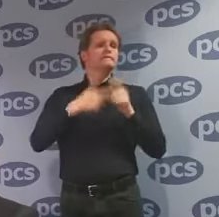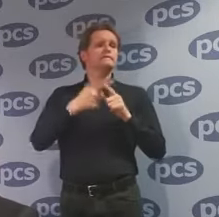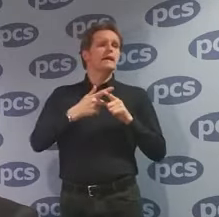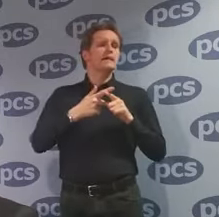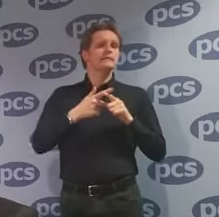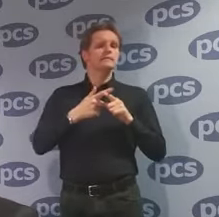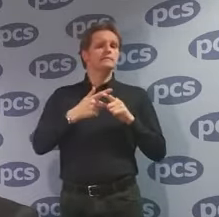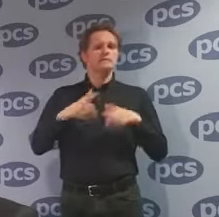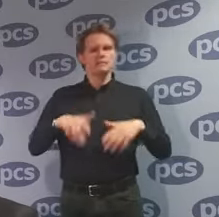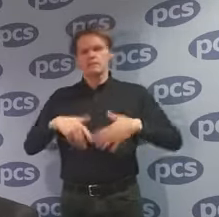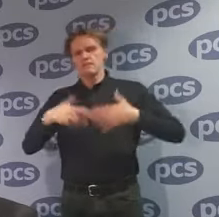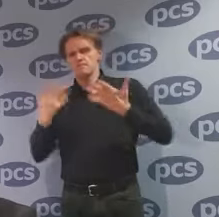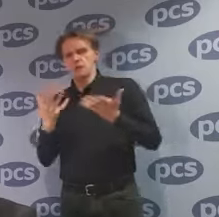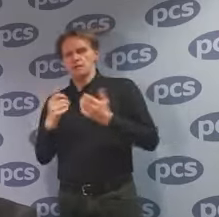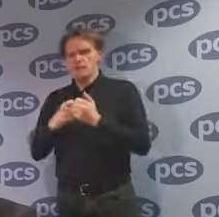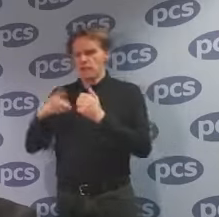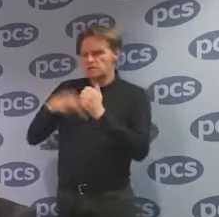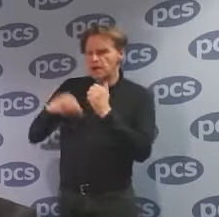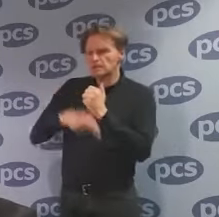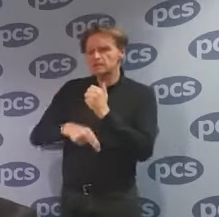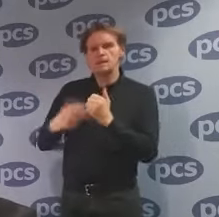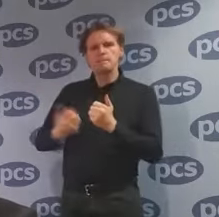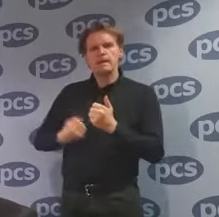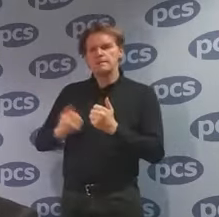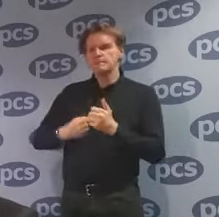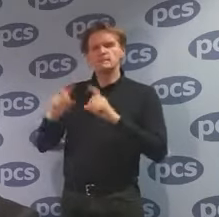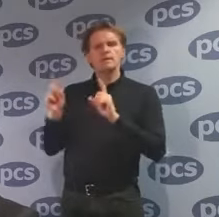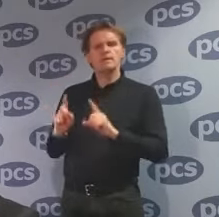way of describing where the government's priorities are so I'm very proud of the